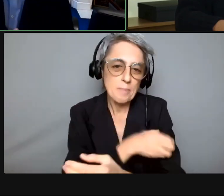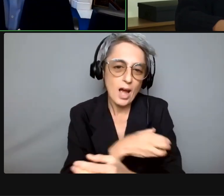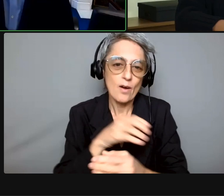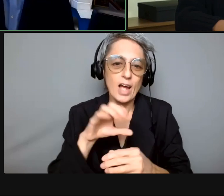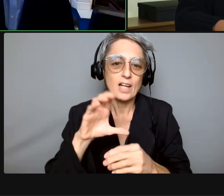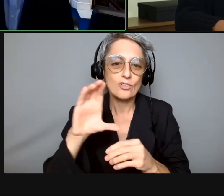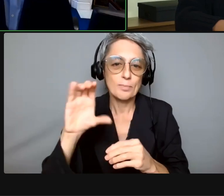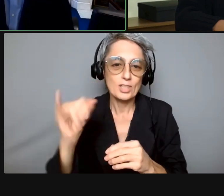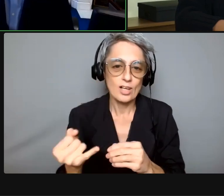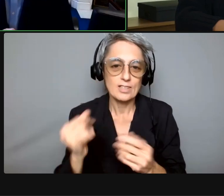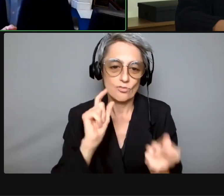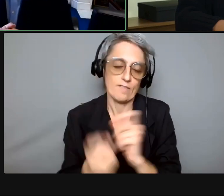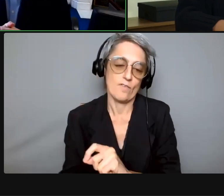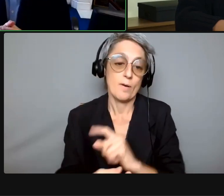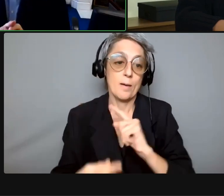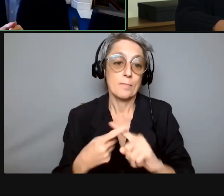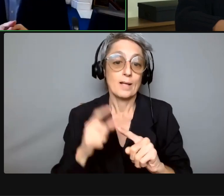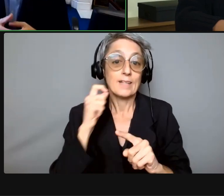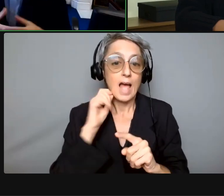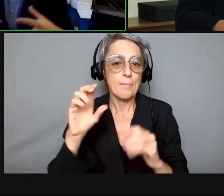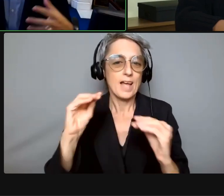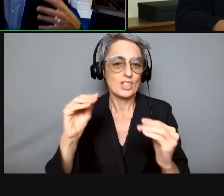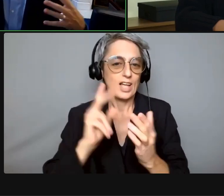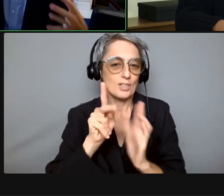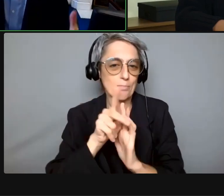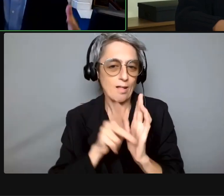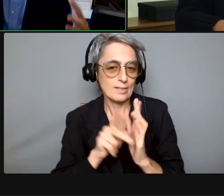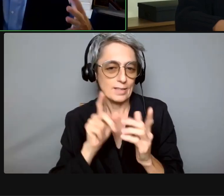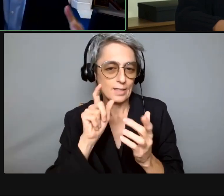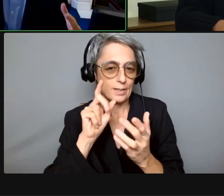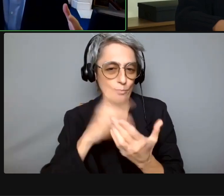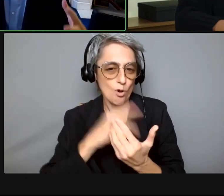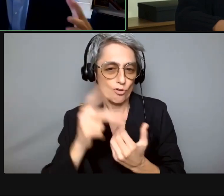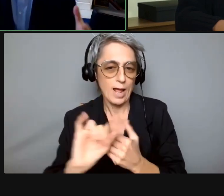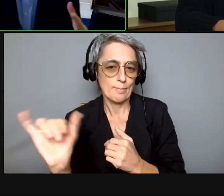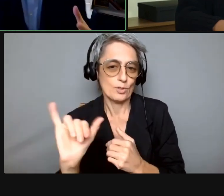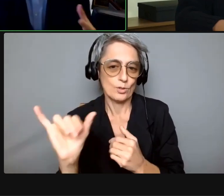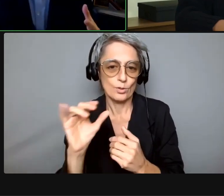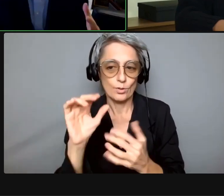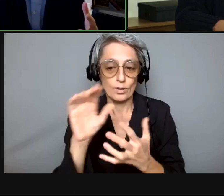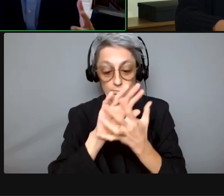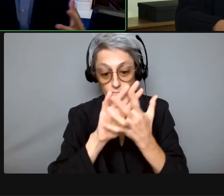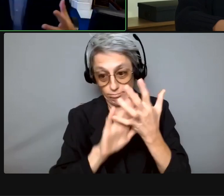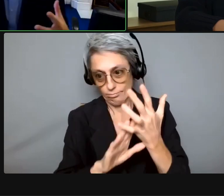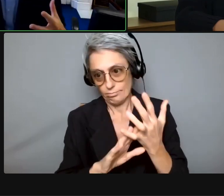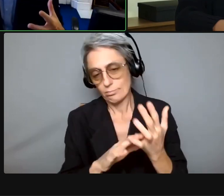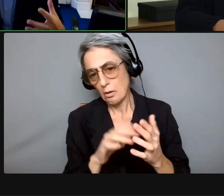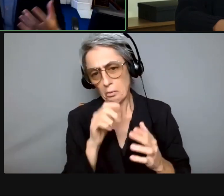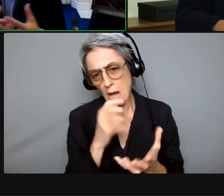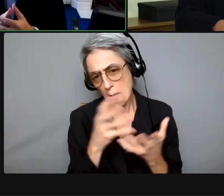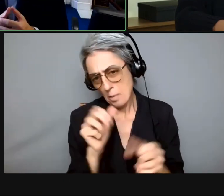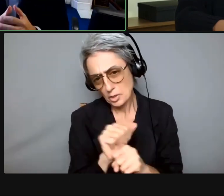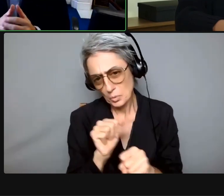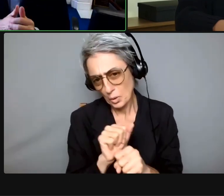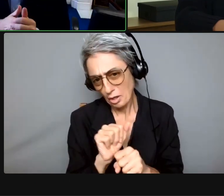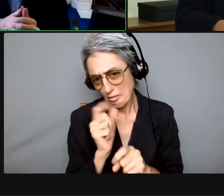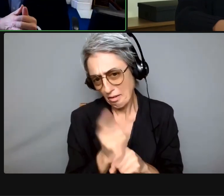for Apple's education policy program. So a small piece of that you have there